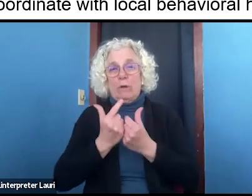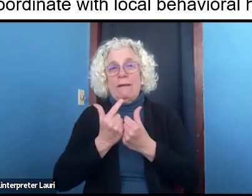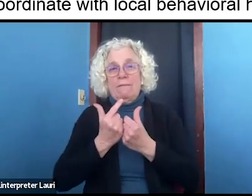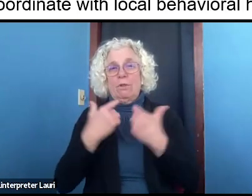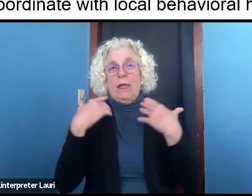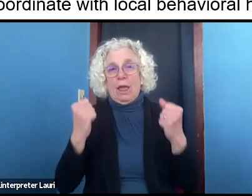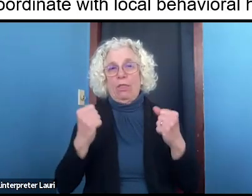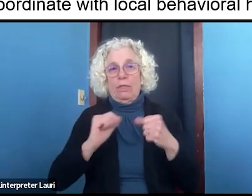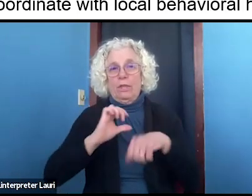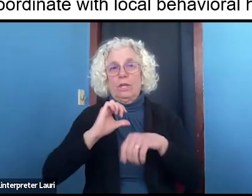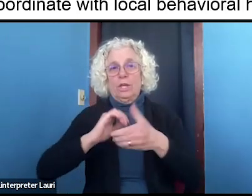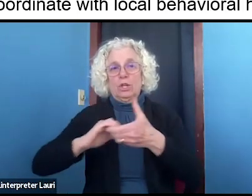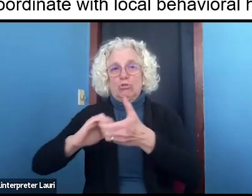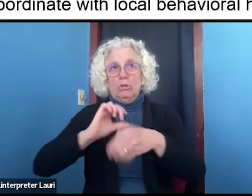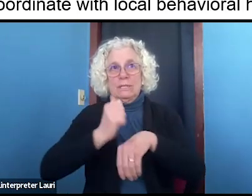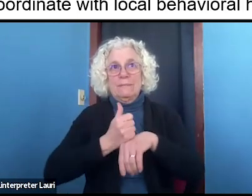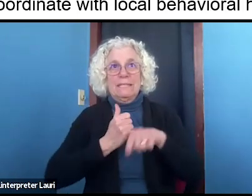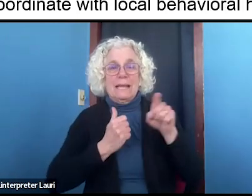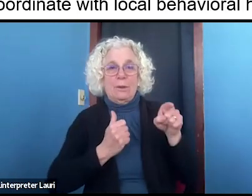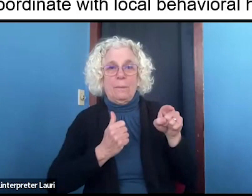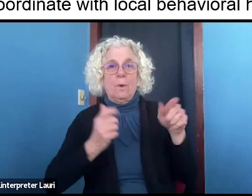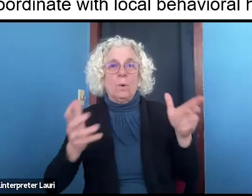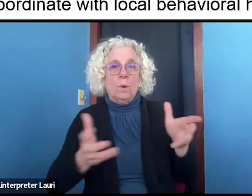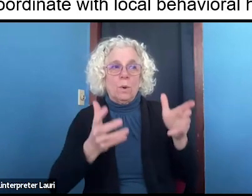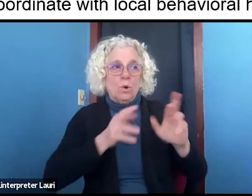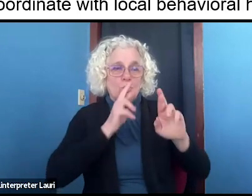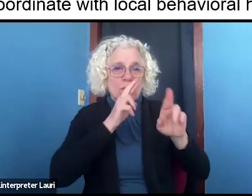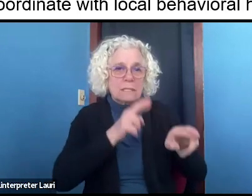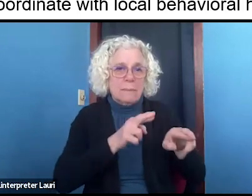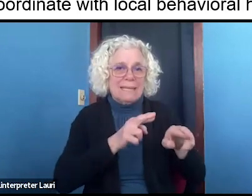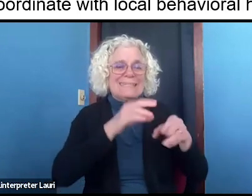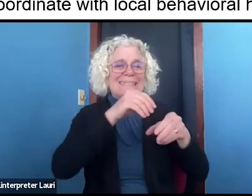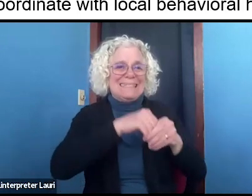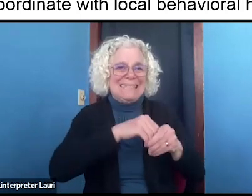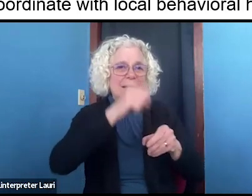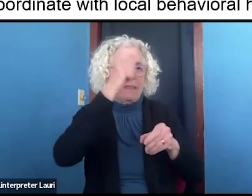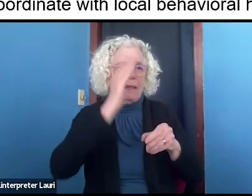Aide Program to promote behavioral health response services within the Alaskan Native community